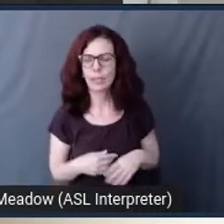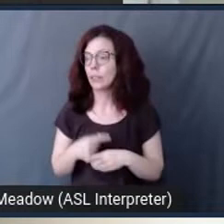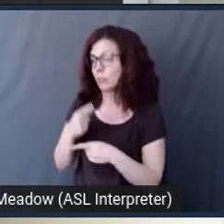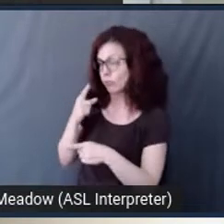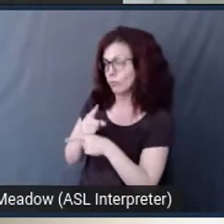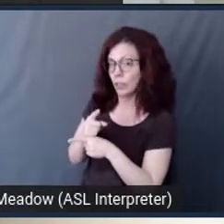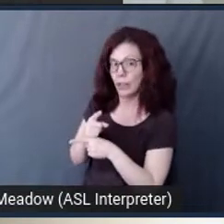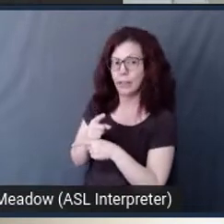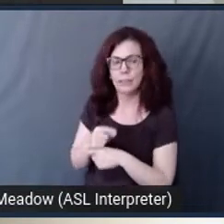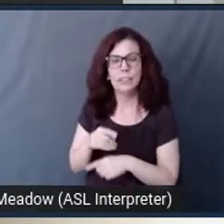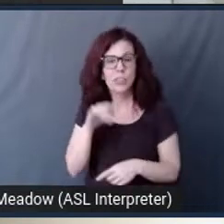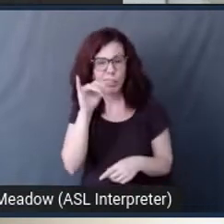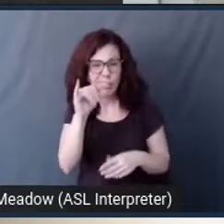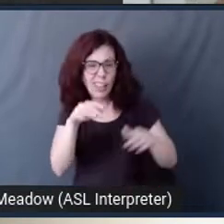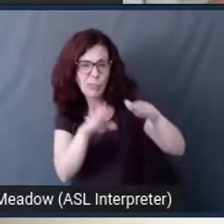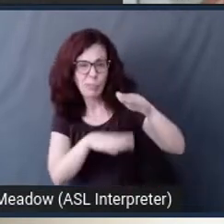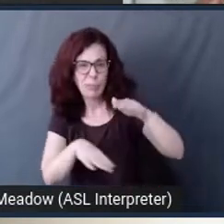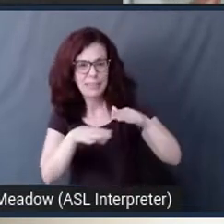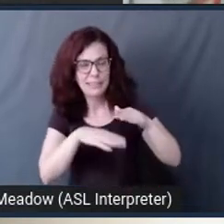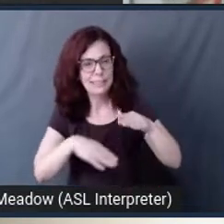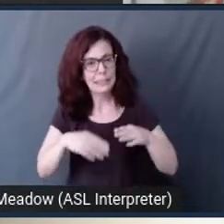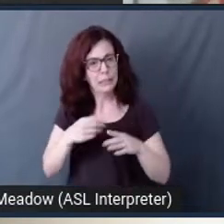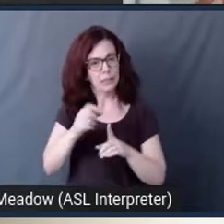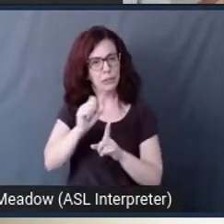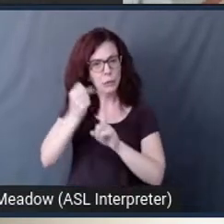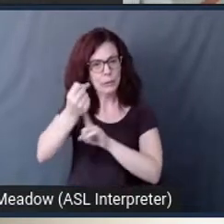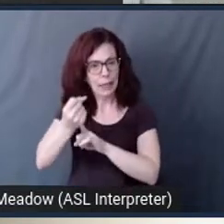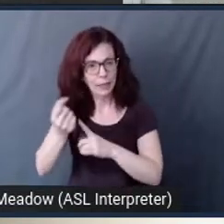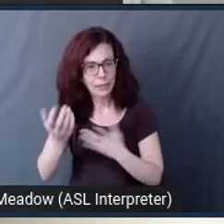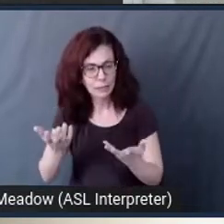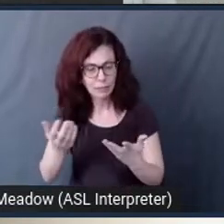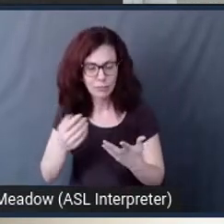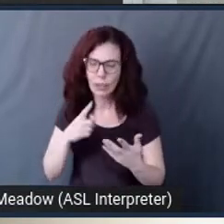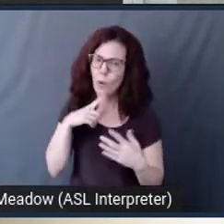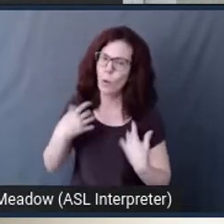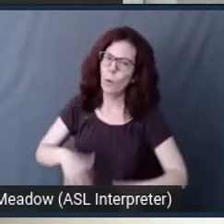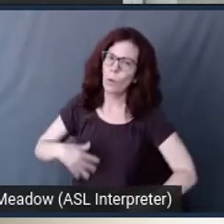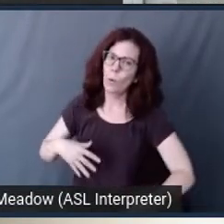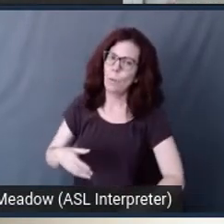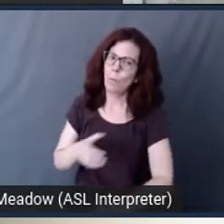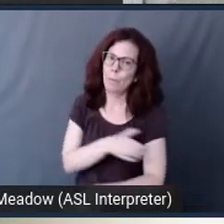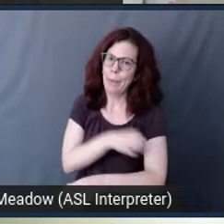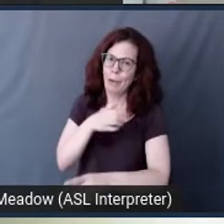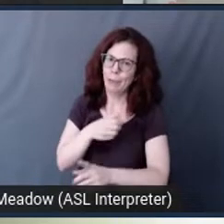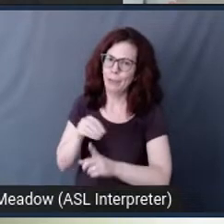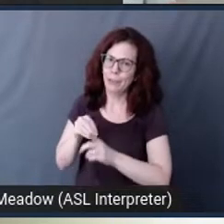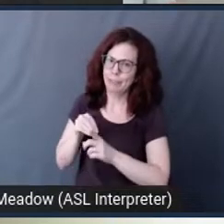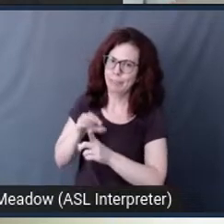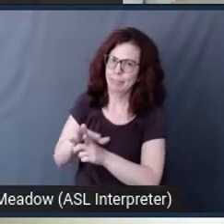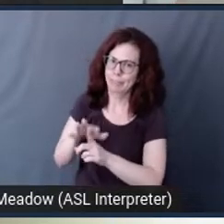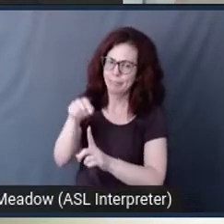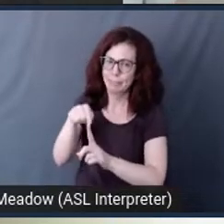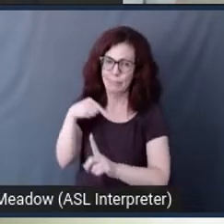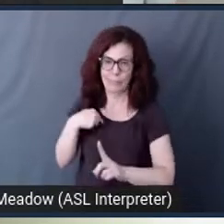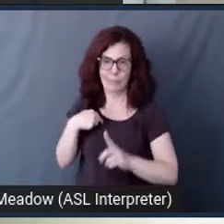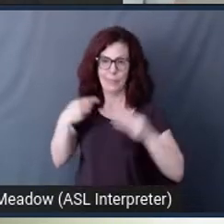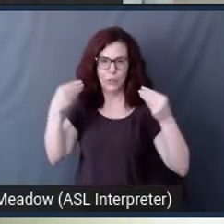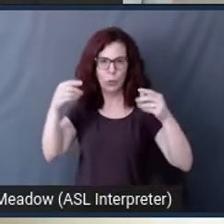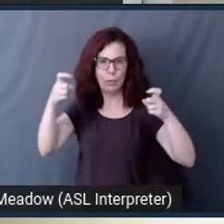That's basically a basic use case, incredibly powerful. I mean, as a store manager, I make sure that I don't lose out